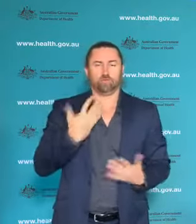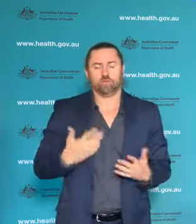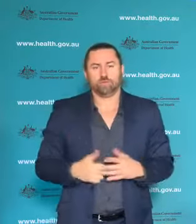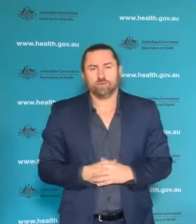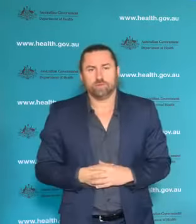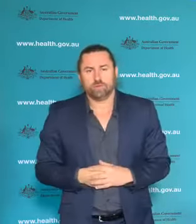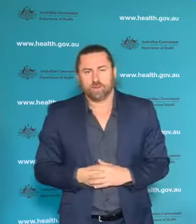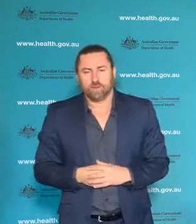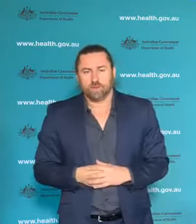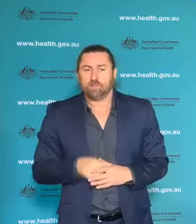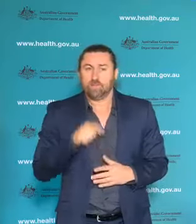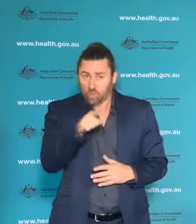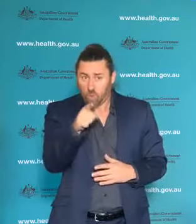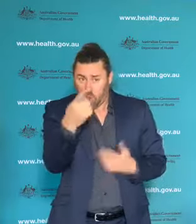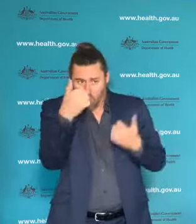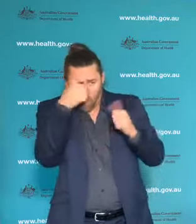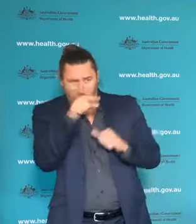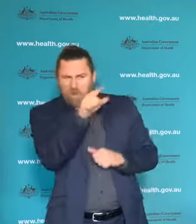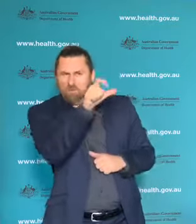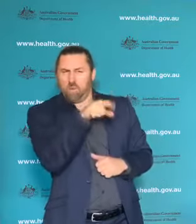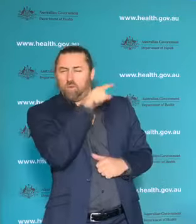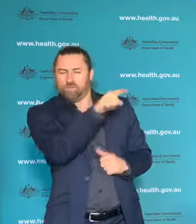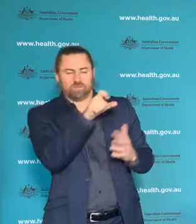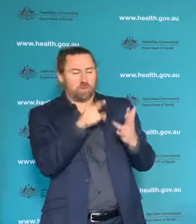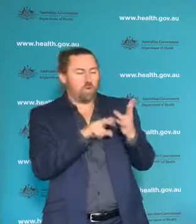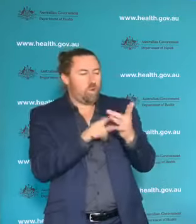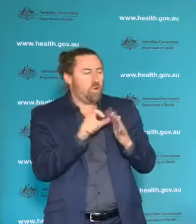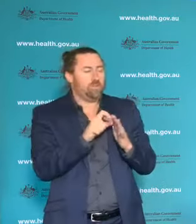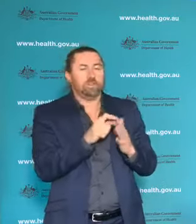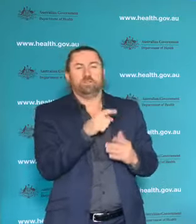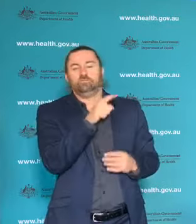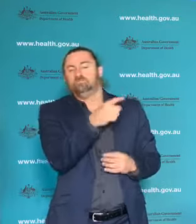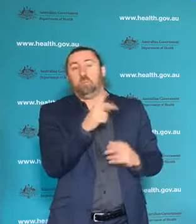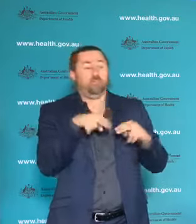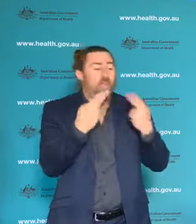diagnosed with COVID-19, whether it's a family member or a friend